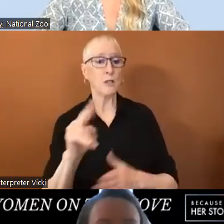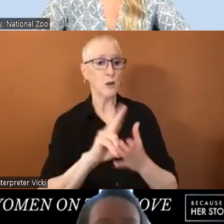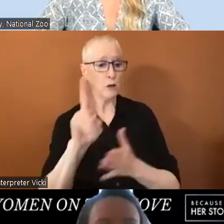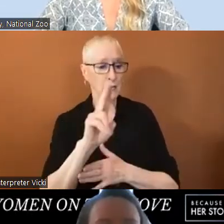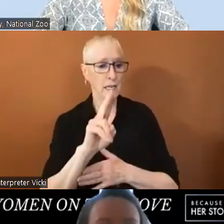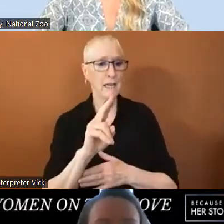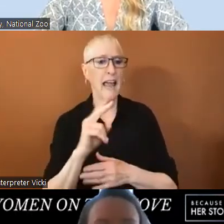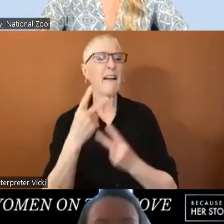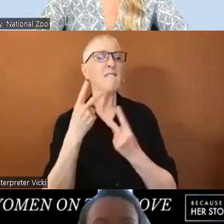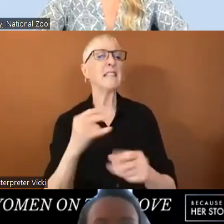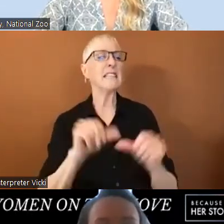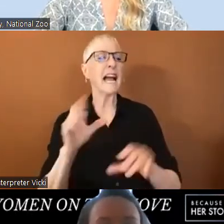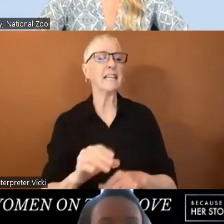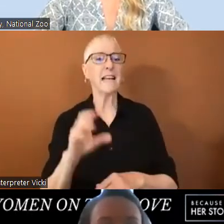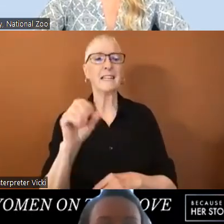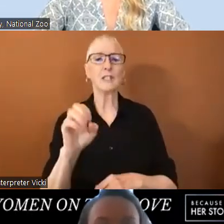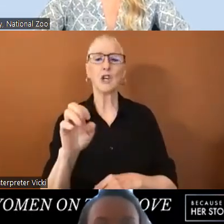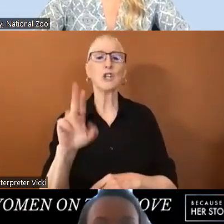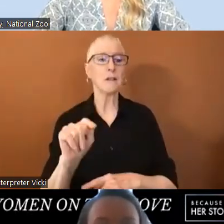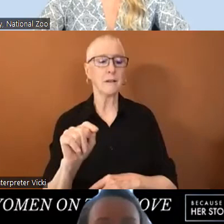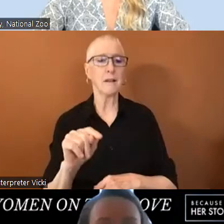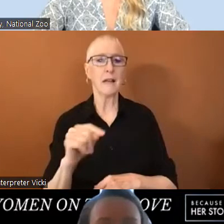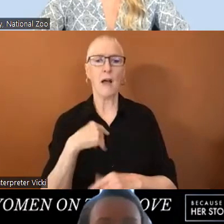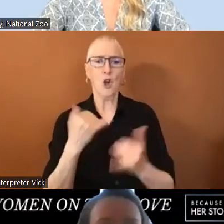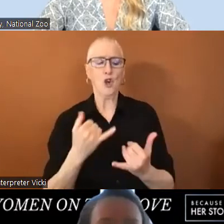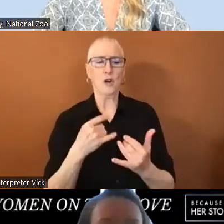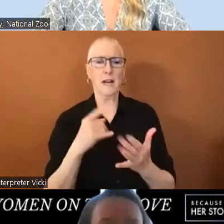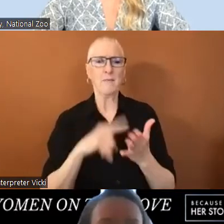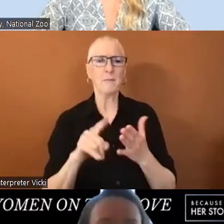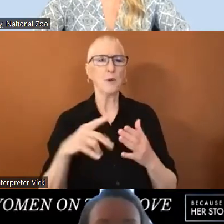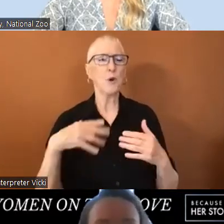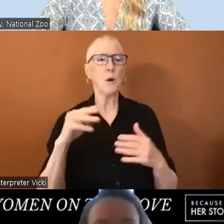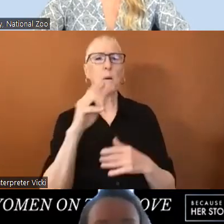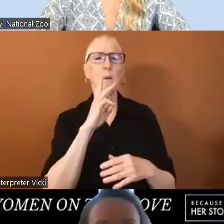scientist at SERC. I'm currently conducting marine mammal research from Big Sur, California.